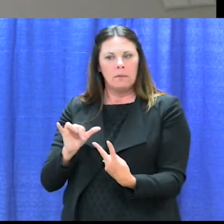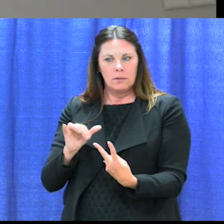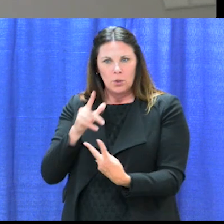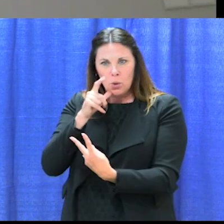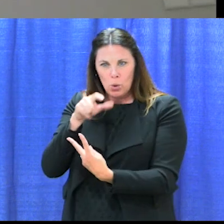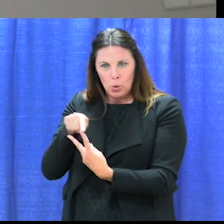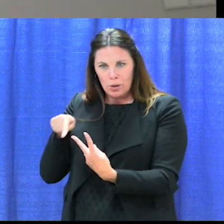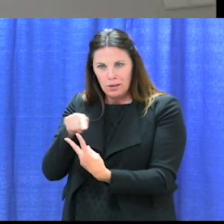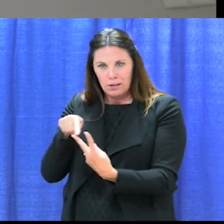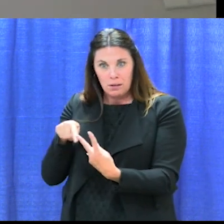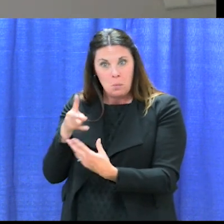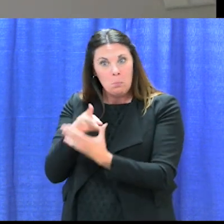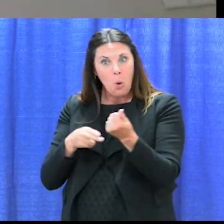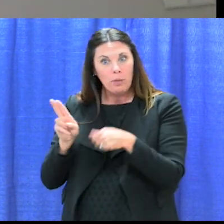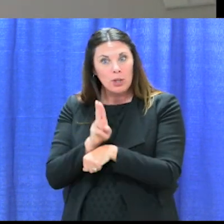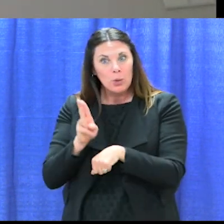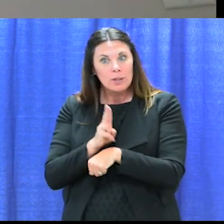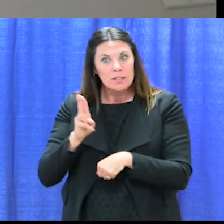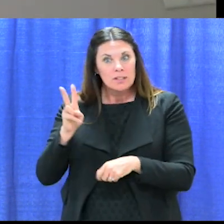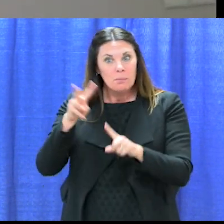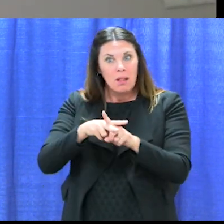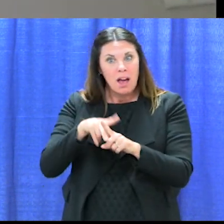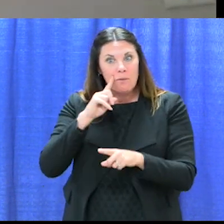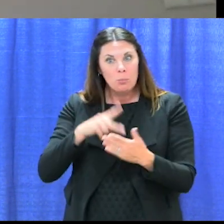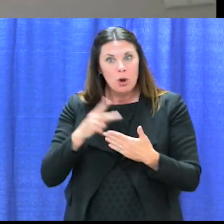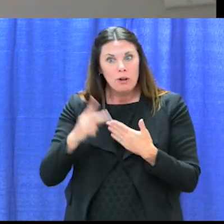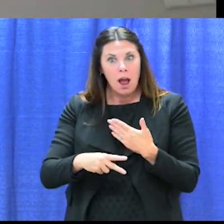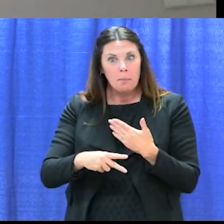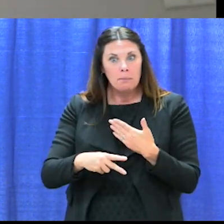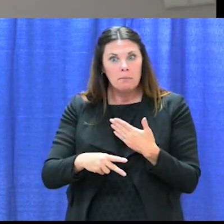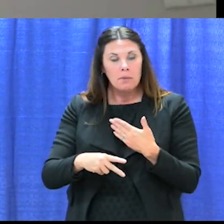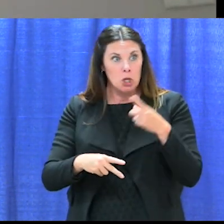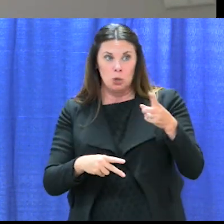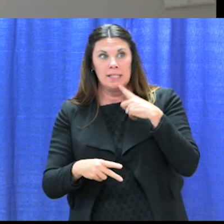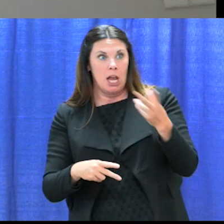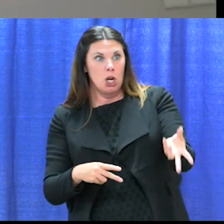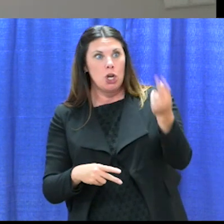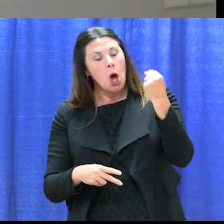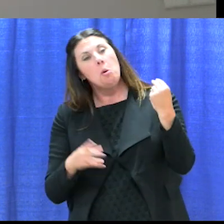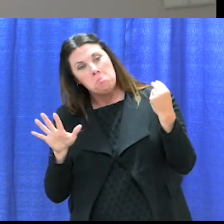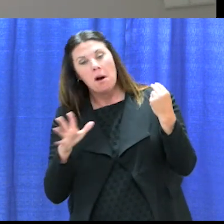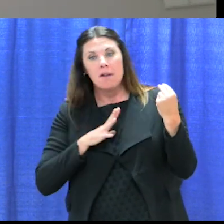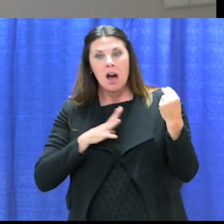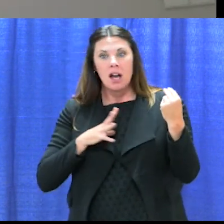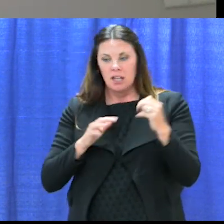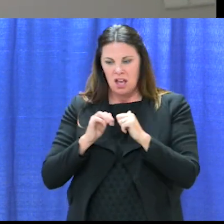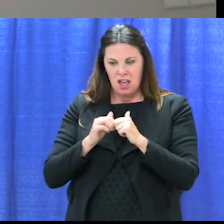If not, how many devices are allowed to connect to let's say a mobile hotspot when you're on these programs.